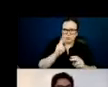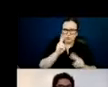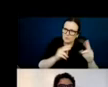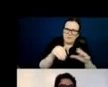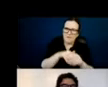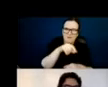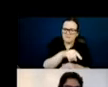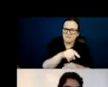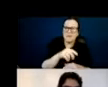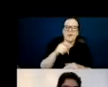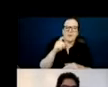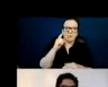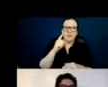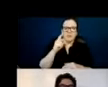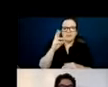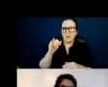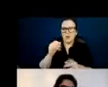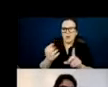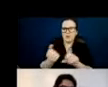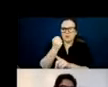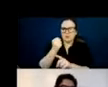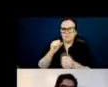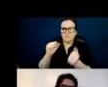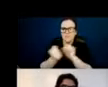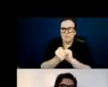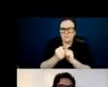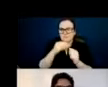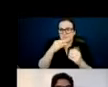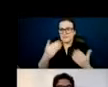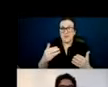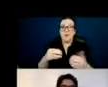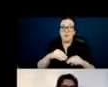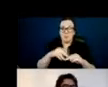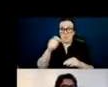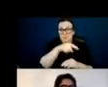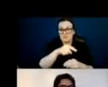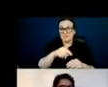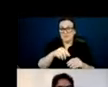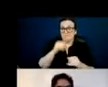we achieved these reforms because now they are the most critical on what has been achieved.